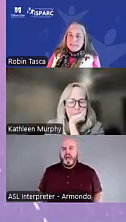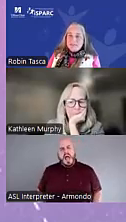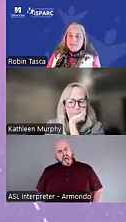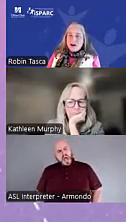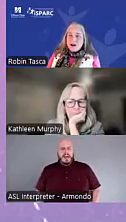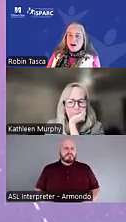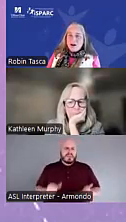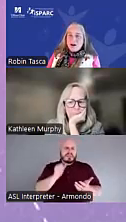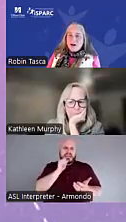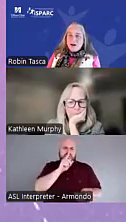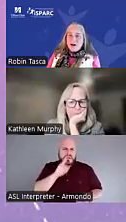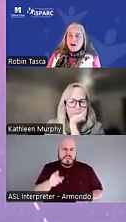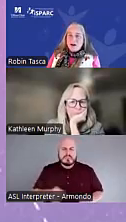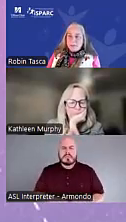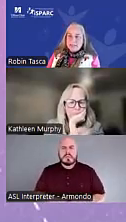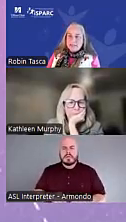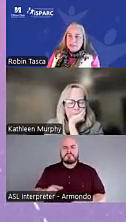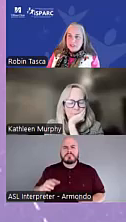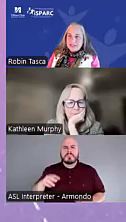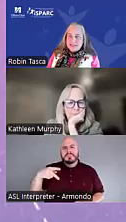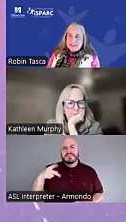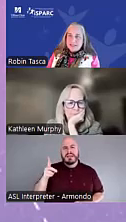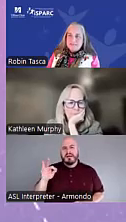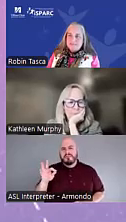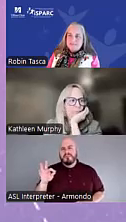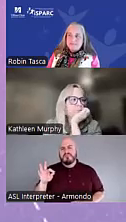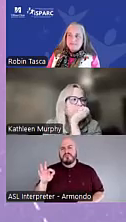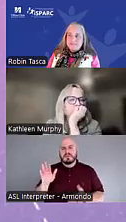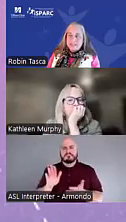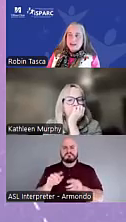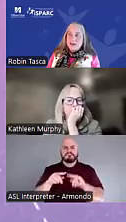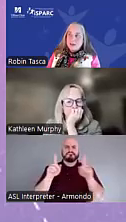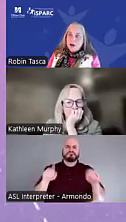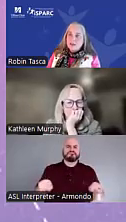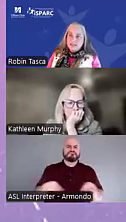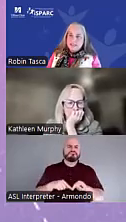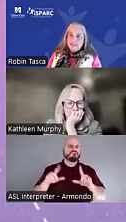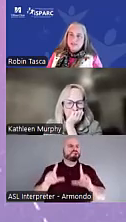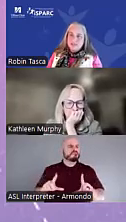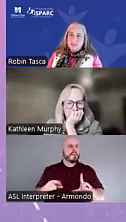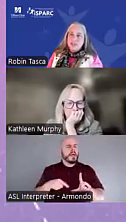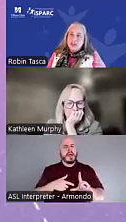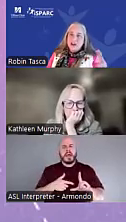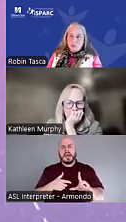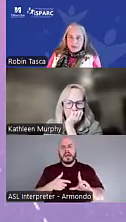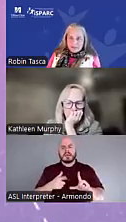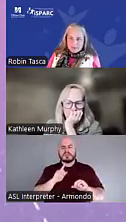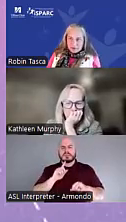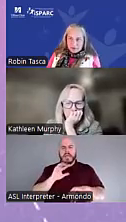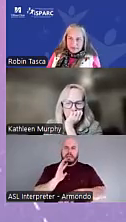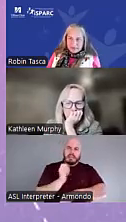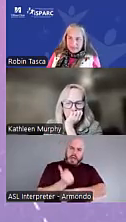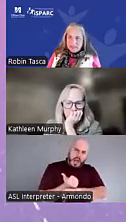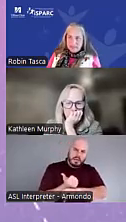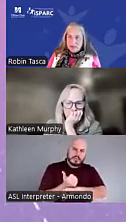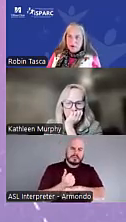PDFs are basically just a locked digital version of what has been created.